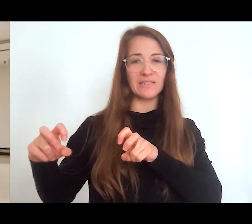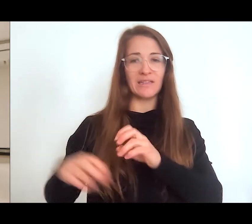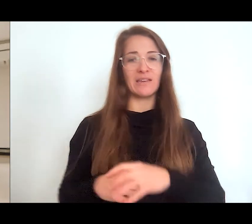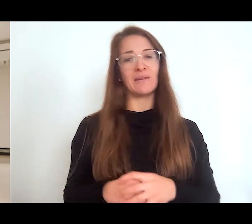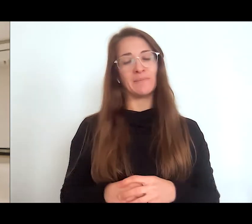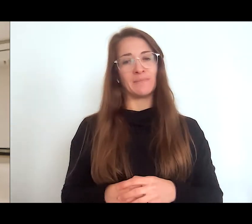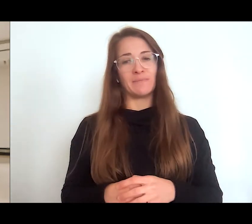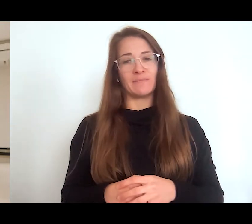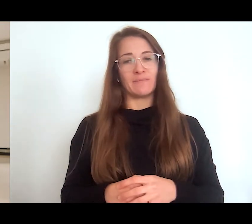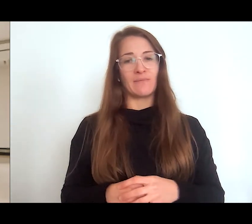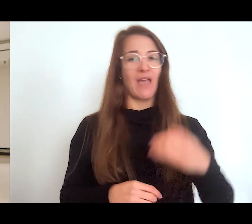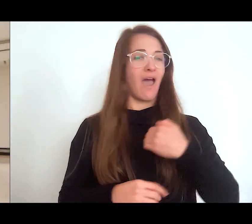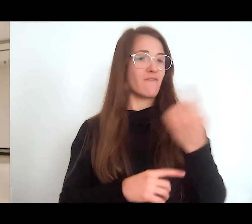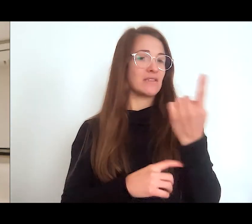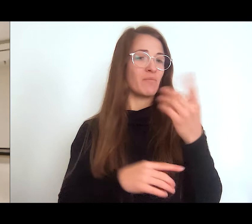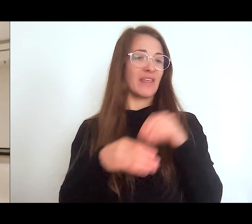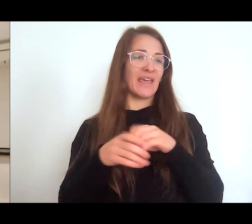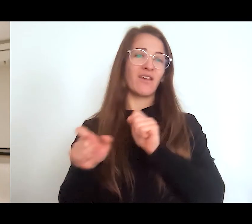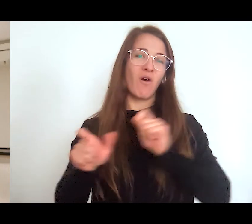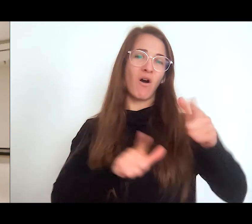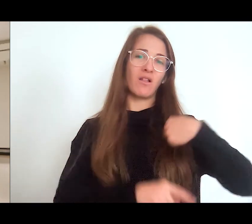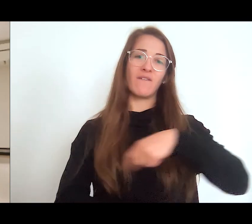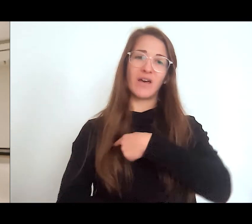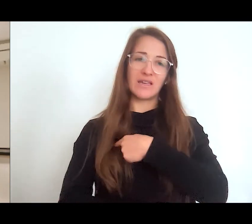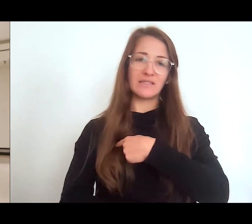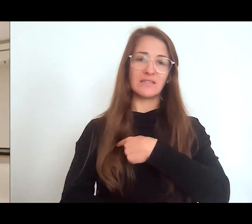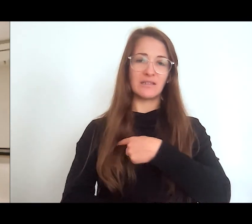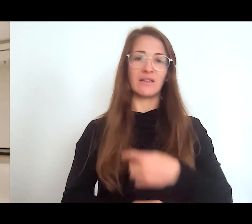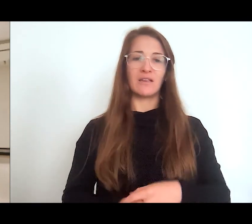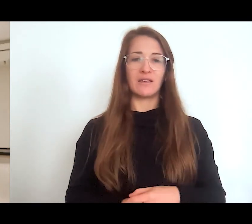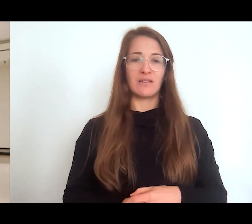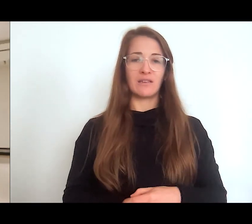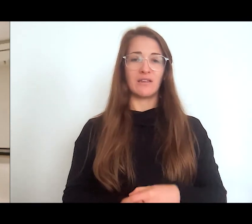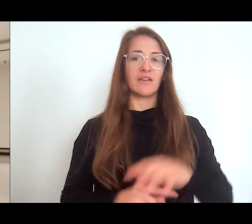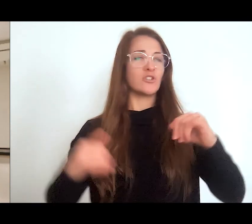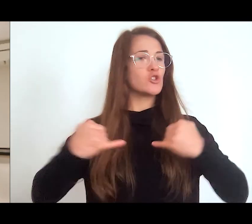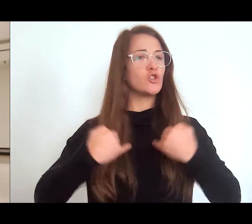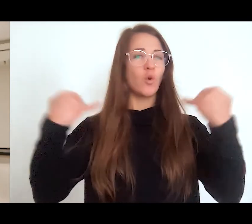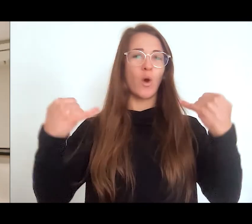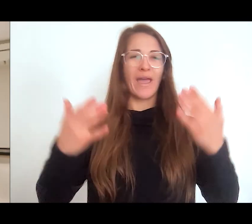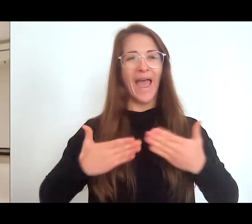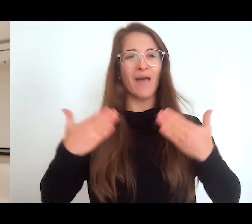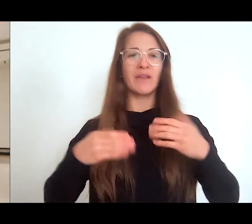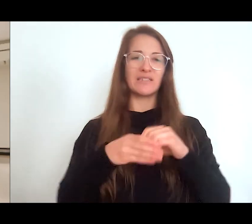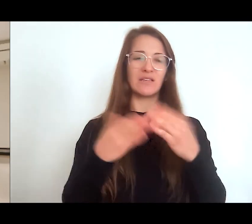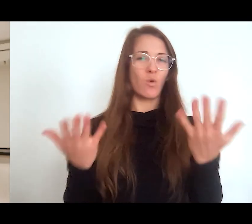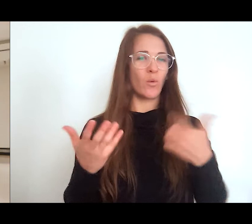CO-PANELISTS THERE'S SOMETHING IN ALL OF US THAT THERE'S JOY IN